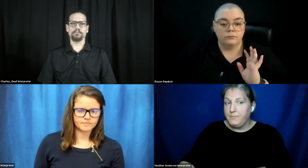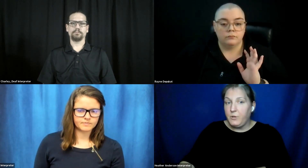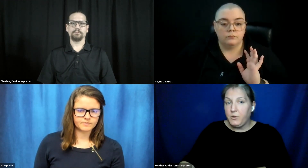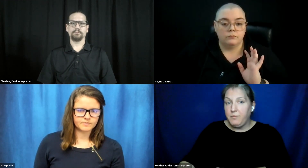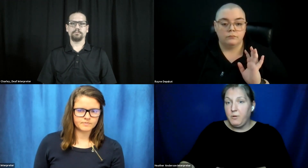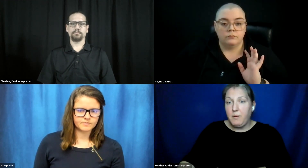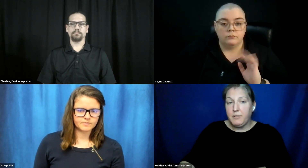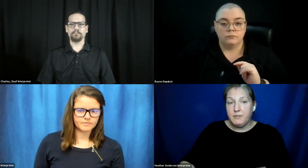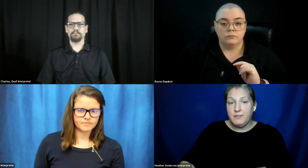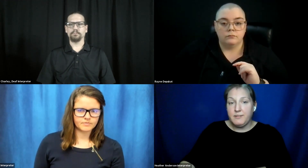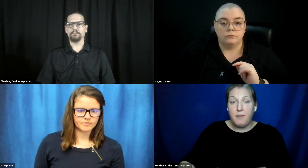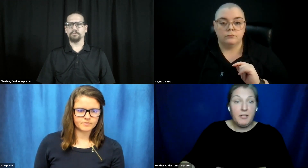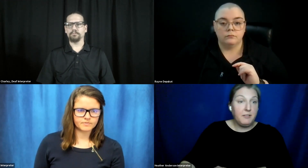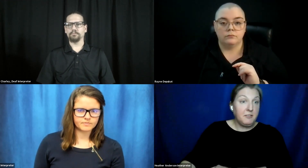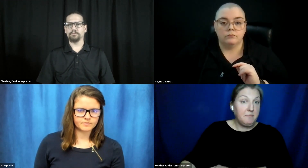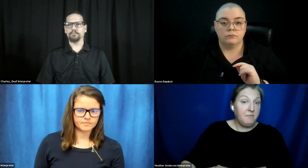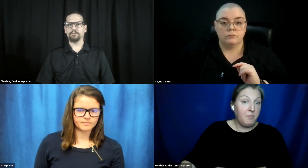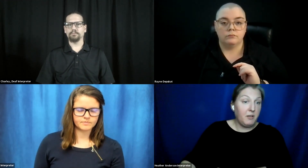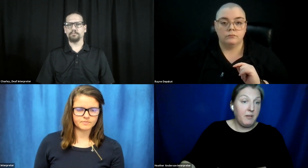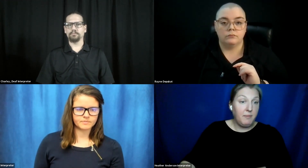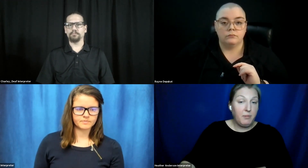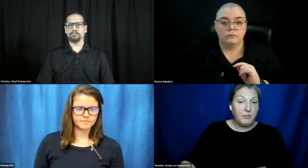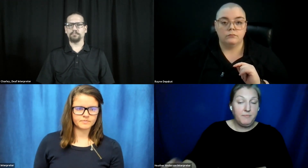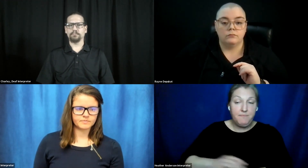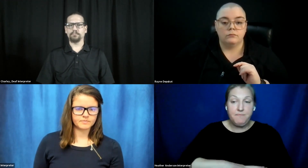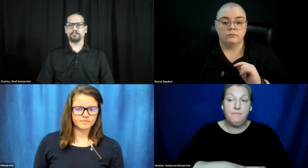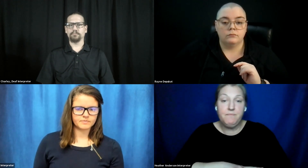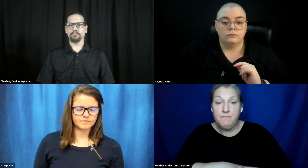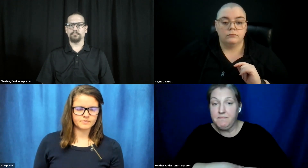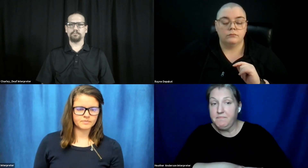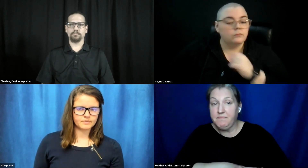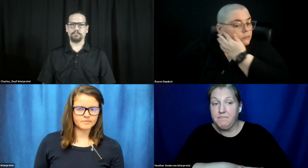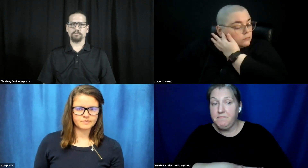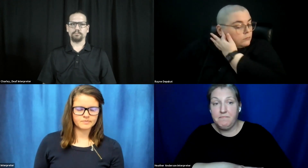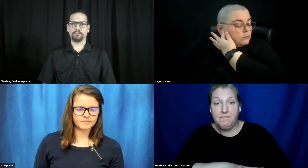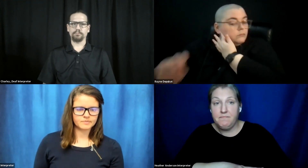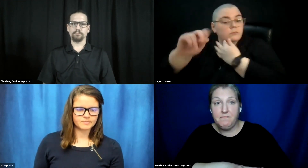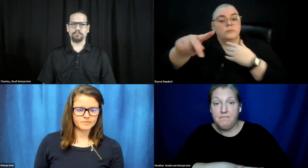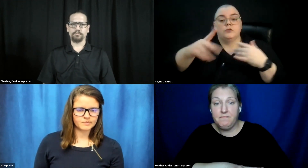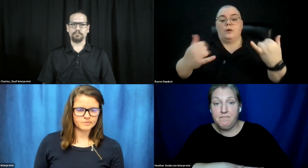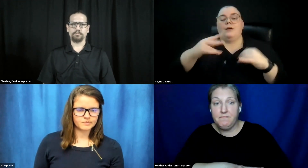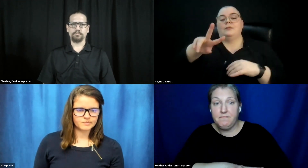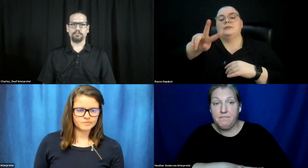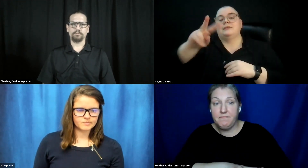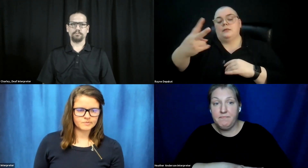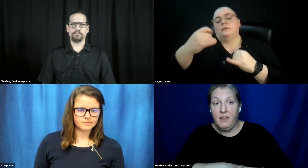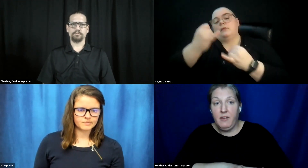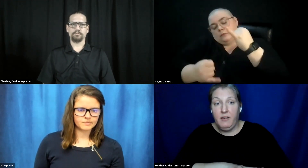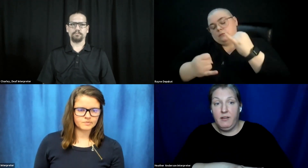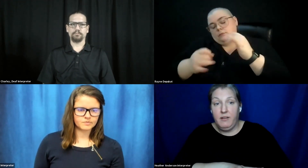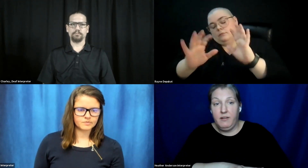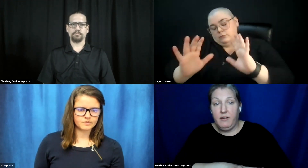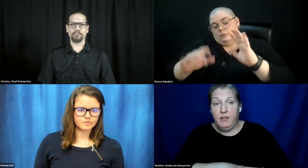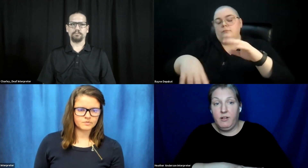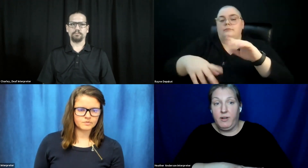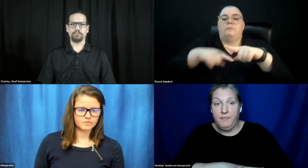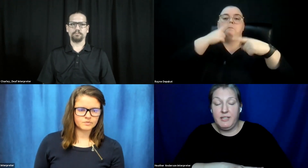No, no members comments from the committee members.